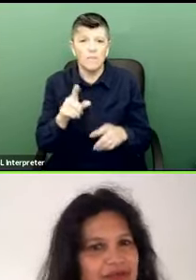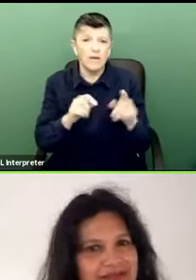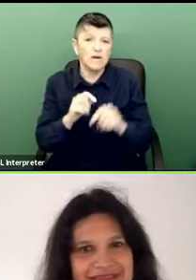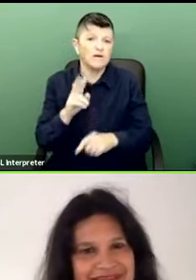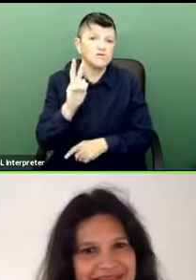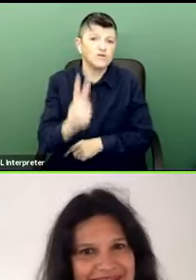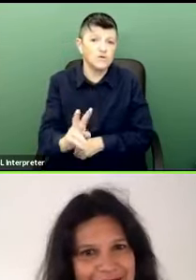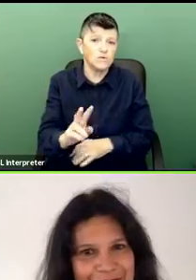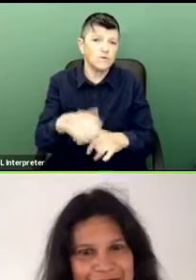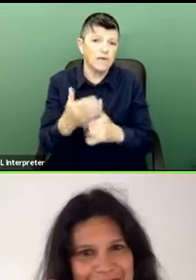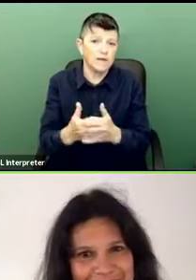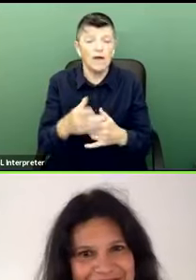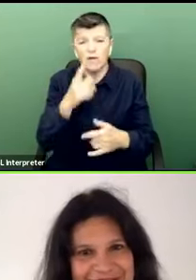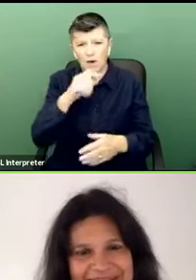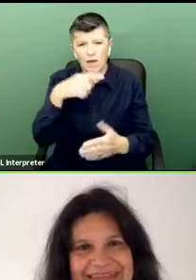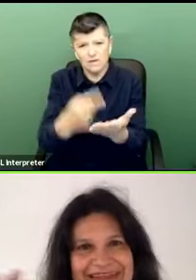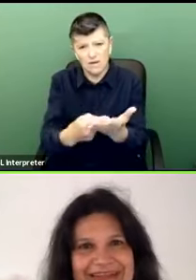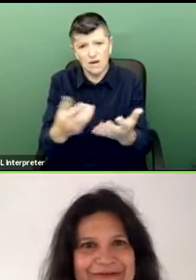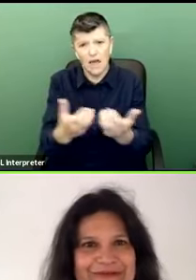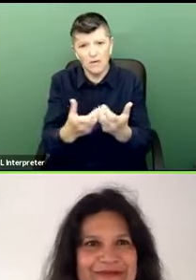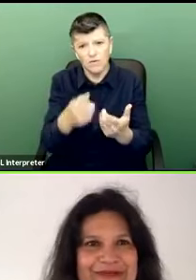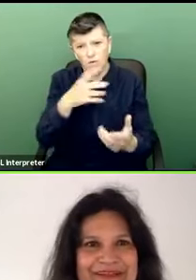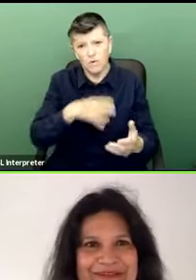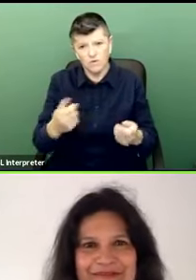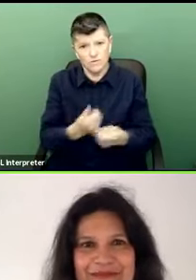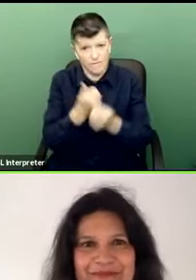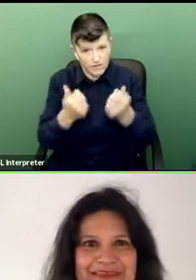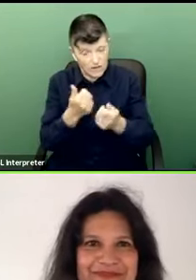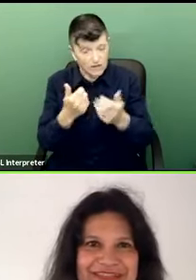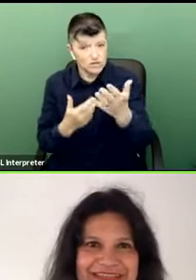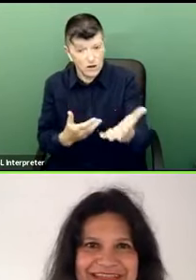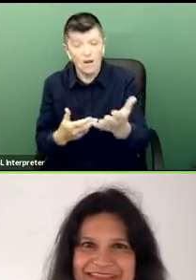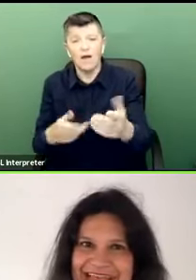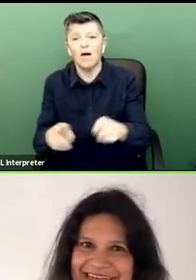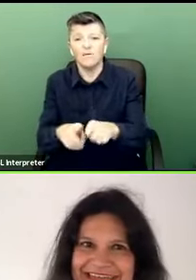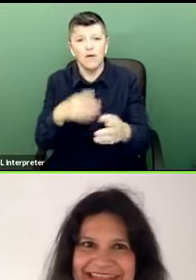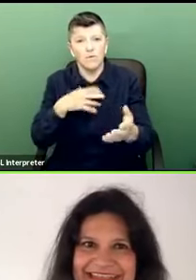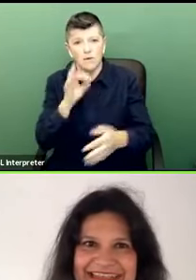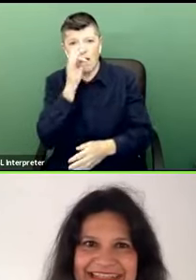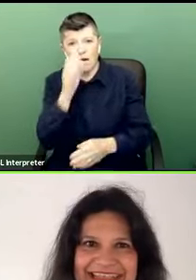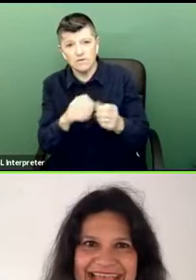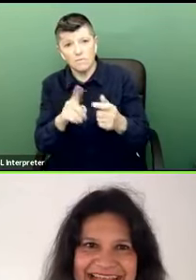should have done a lot more but after the change to the